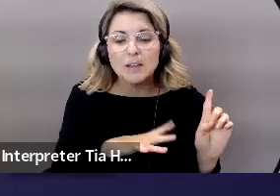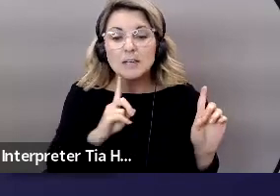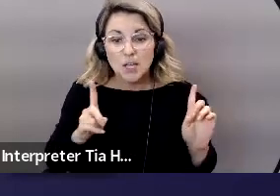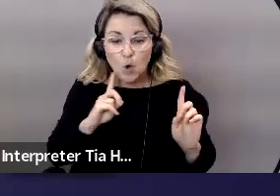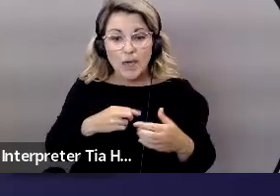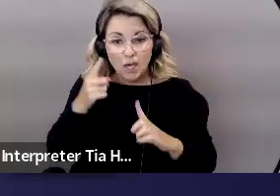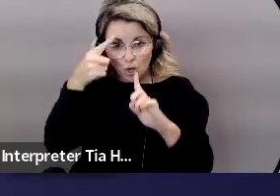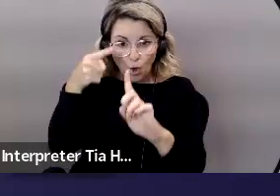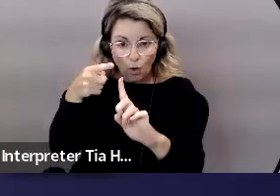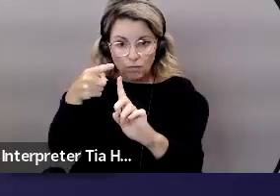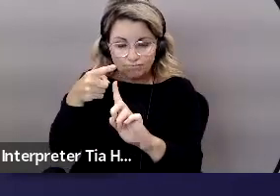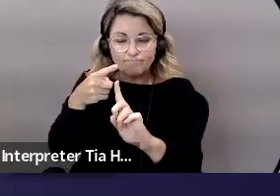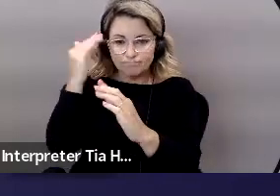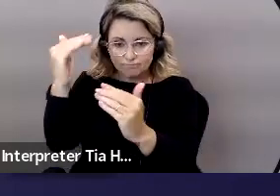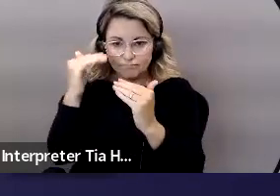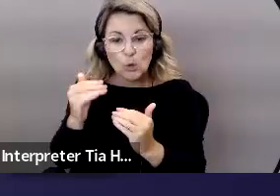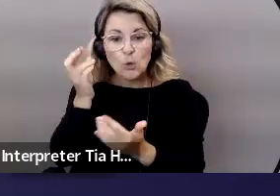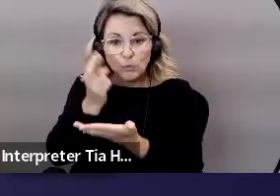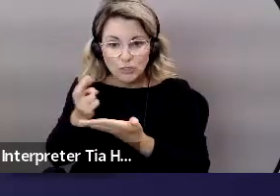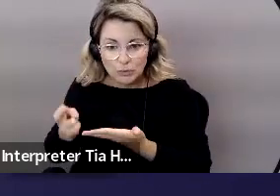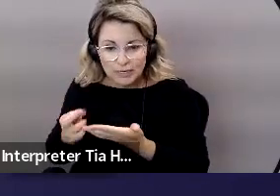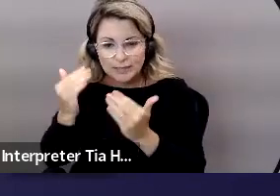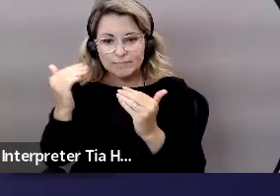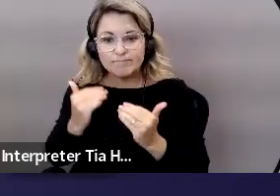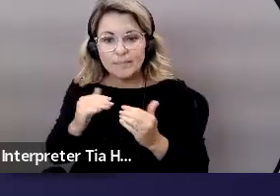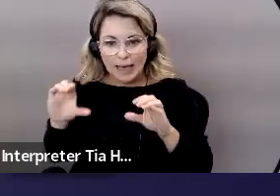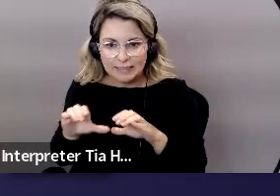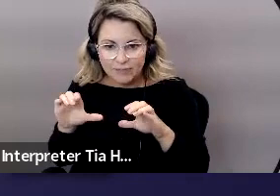then we determined what are the activities that we're going to perform here. And then,